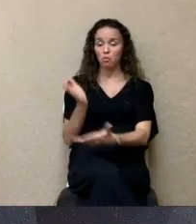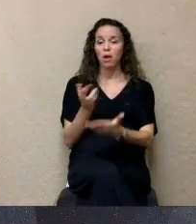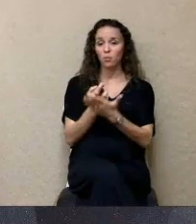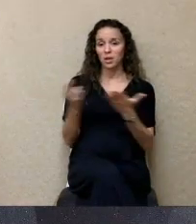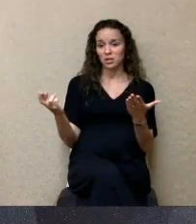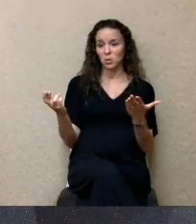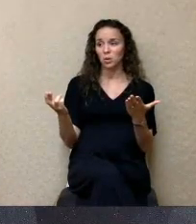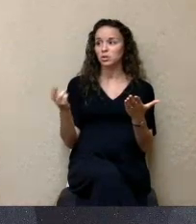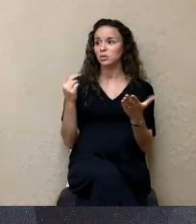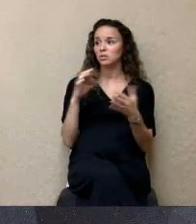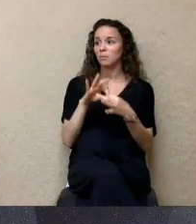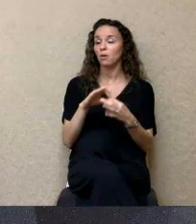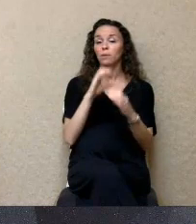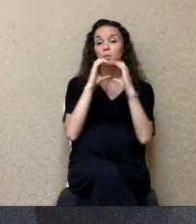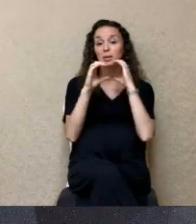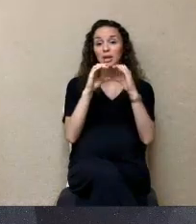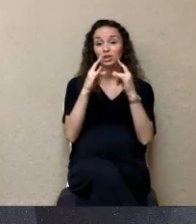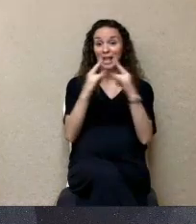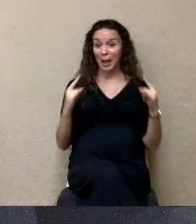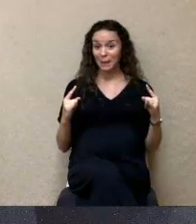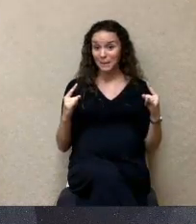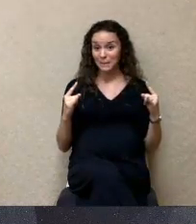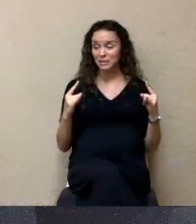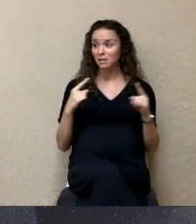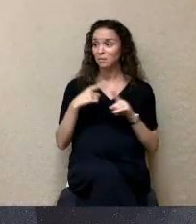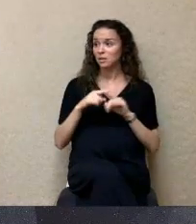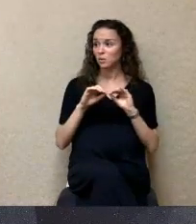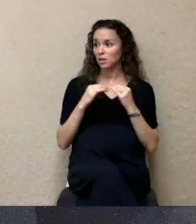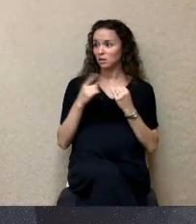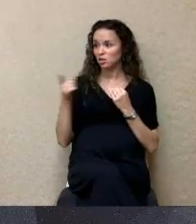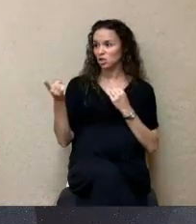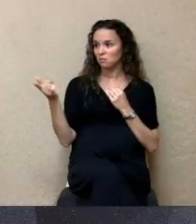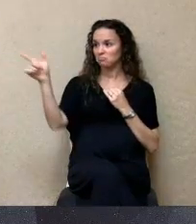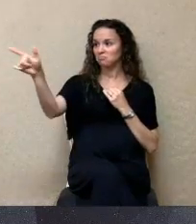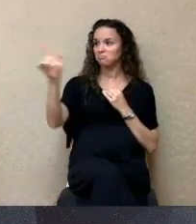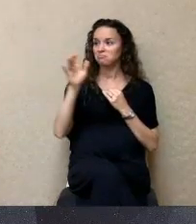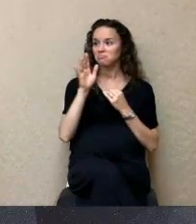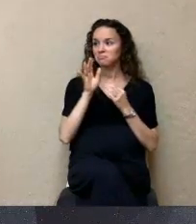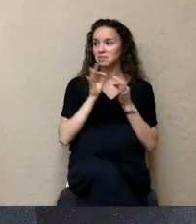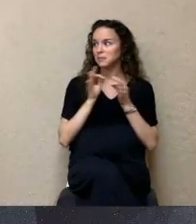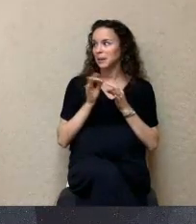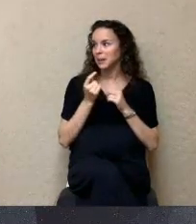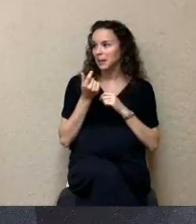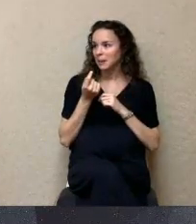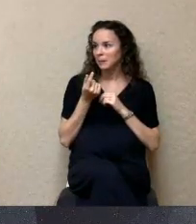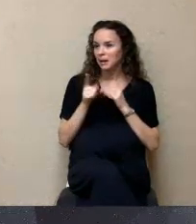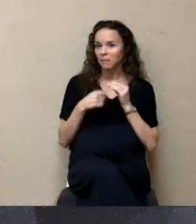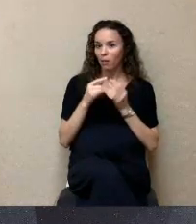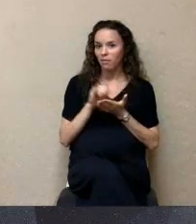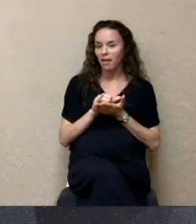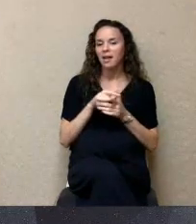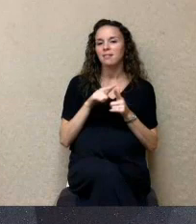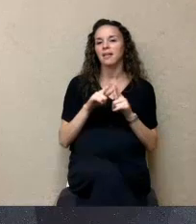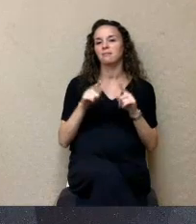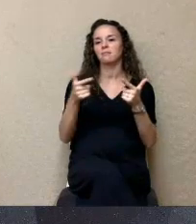communication camp and the organization, so she was just going to tell you guys a little bit about that and then we'll open up for some more questions.